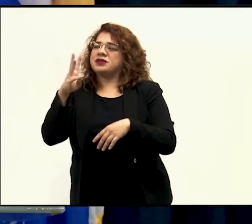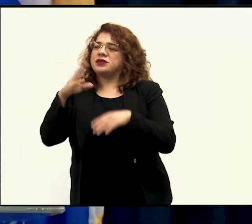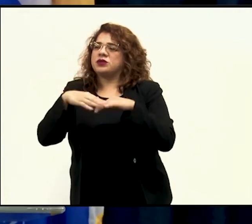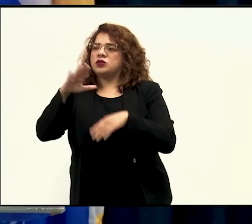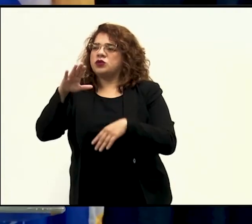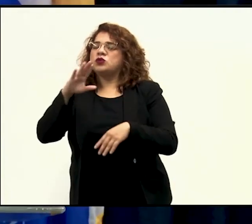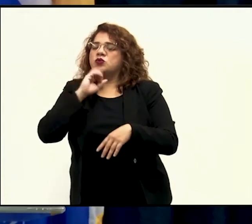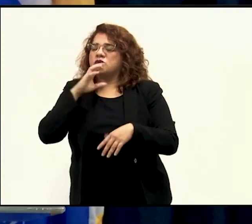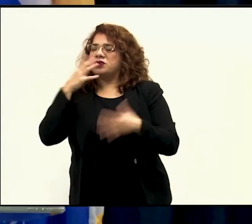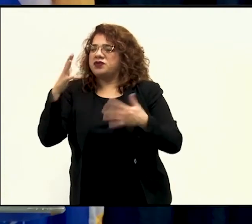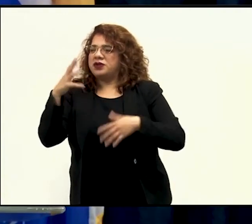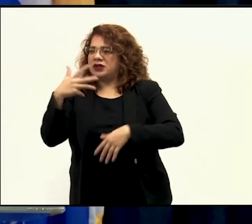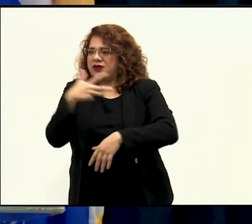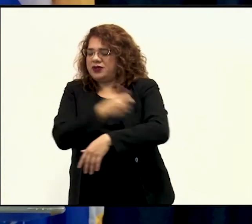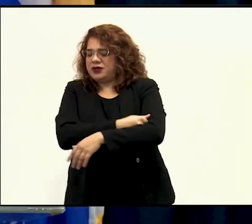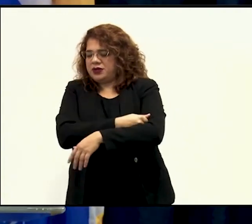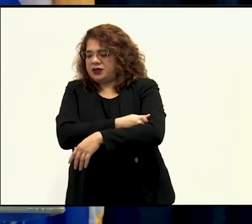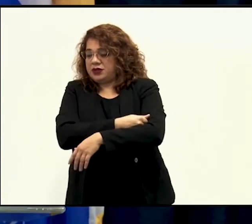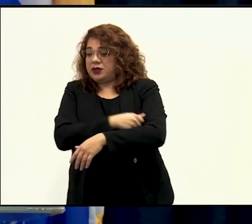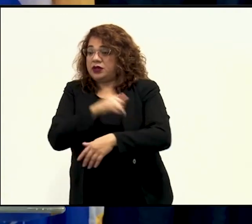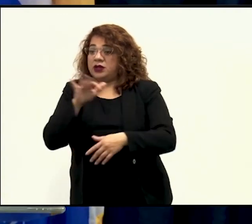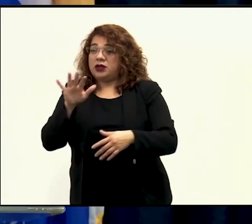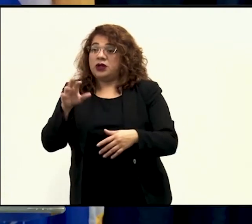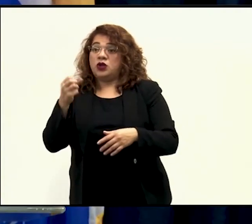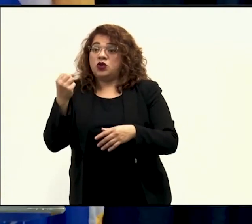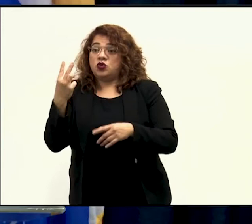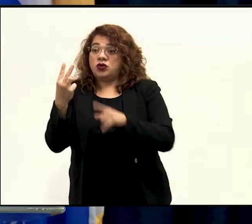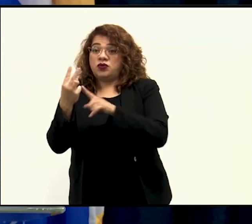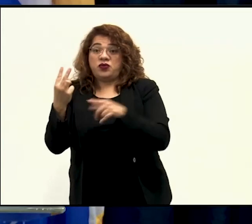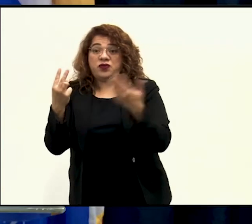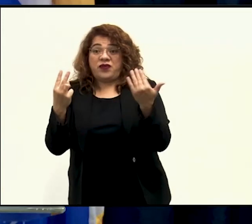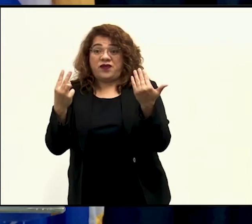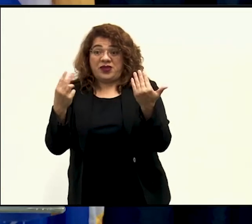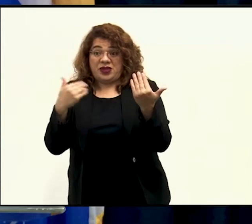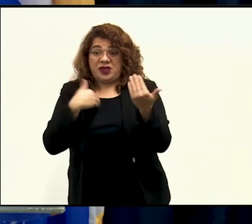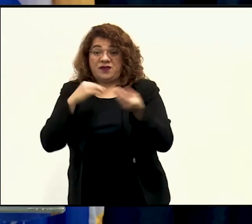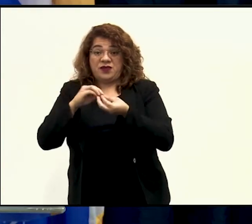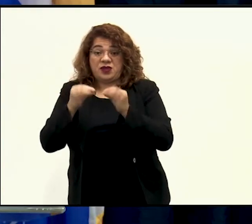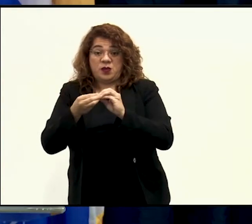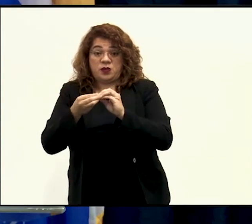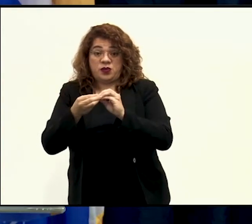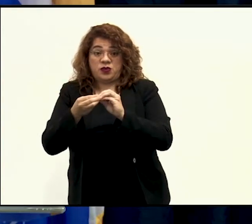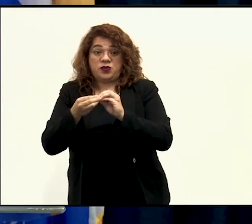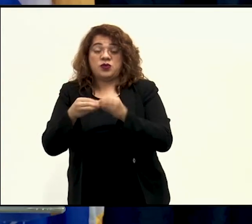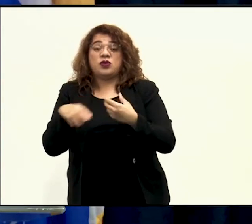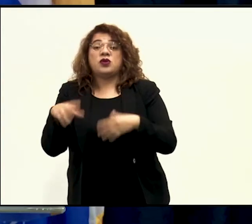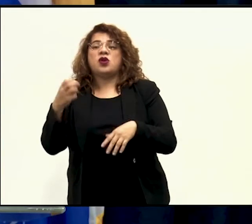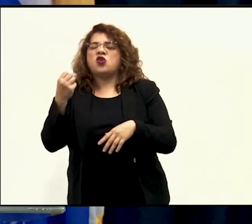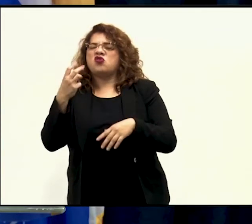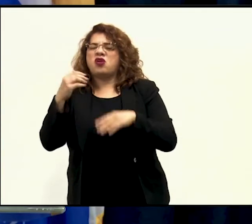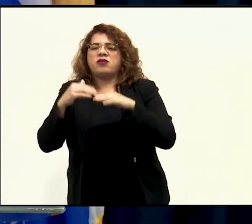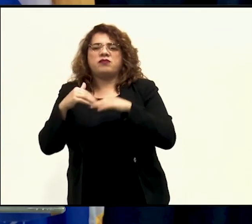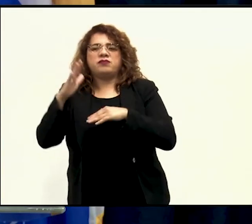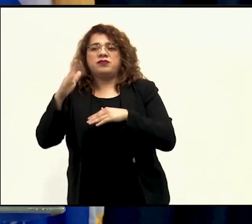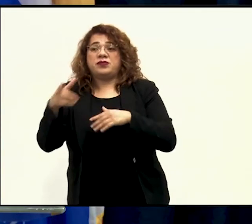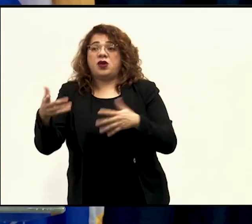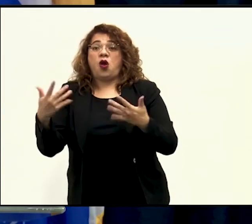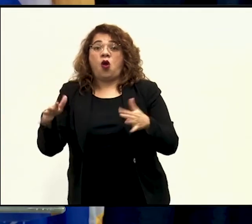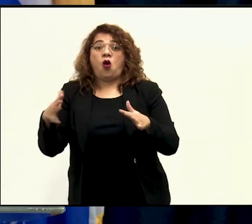been vaccinated and I'm wondering if that data exists for 12 to 15 year olds and overall ages 12 and up since that's the eligible population right now.